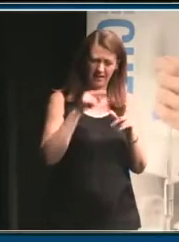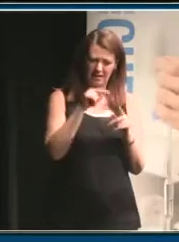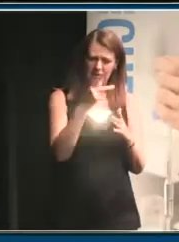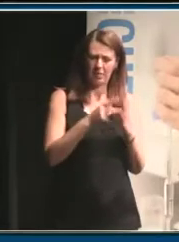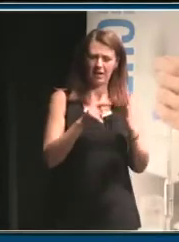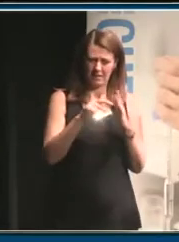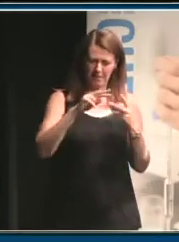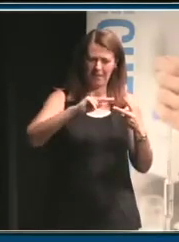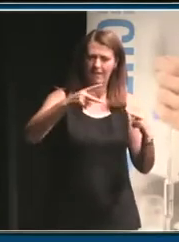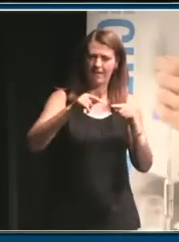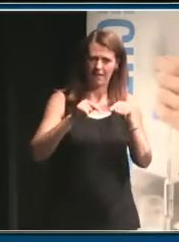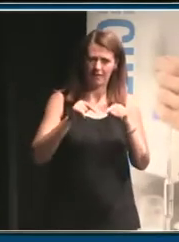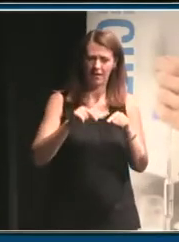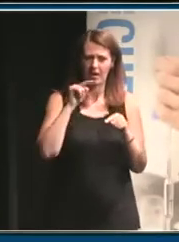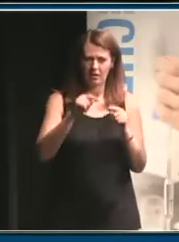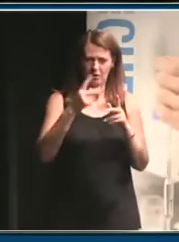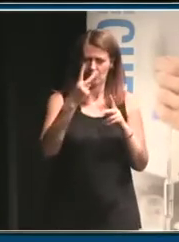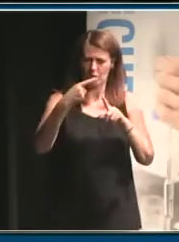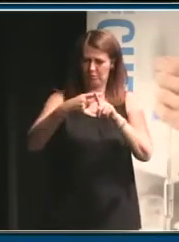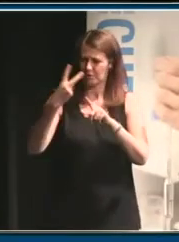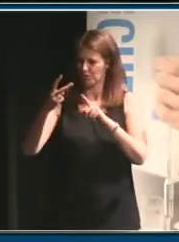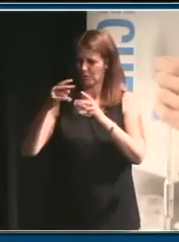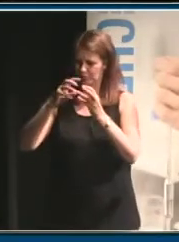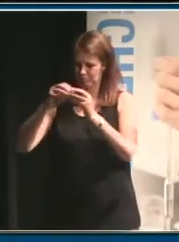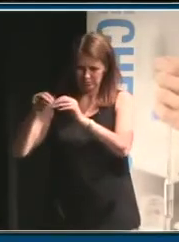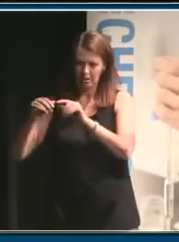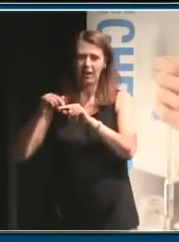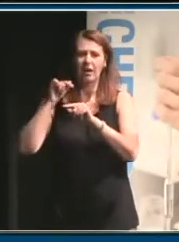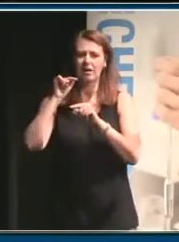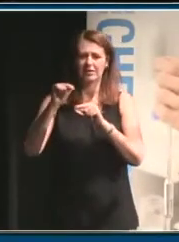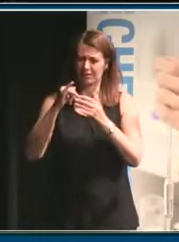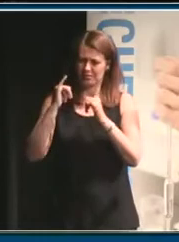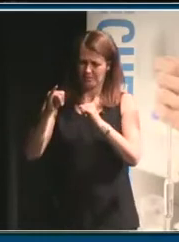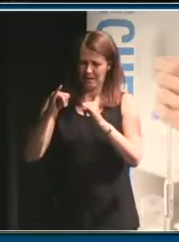pairs and it does this two plus two dimerisation reaction. It's a very bad mechanism that leads to